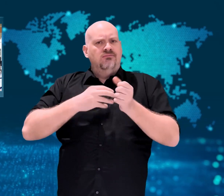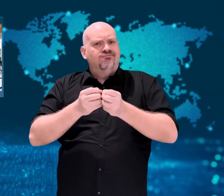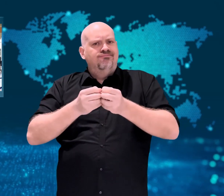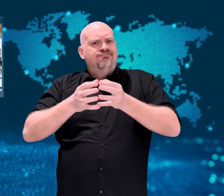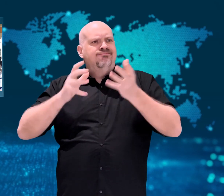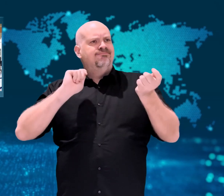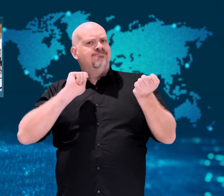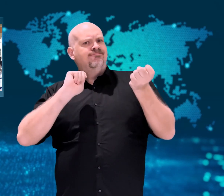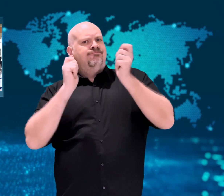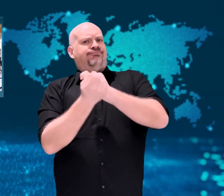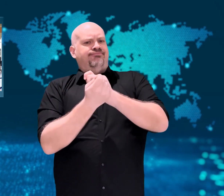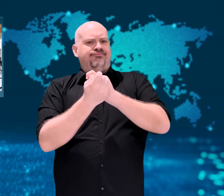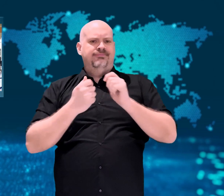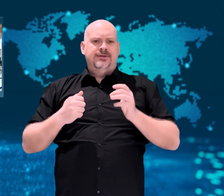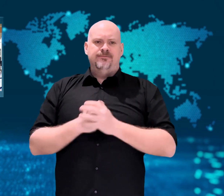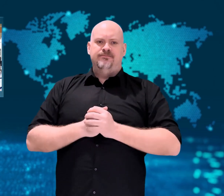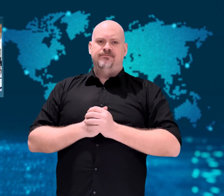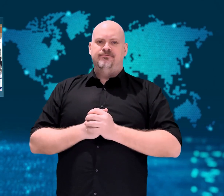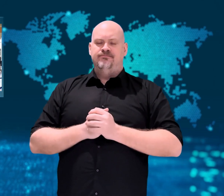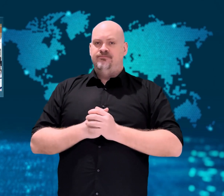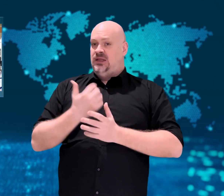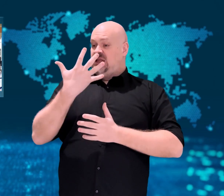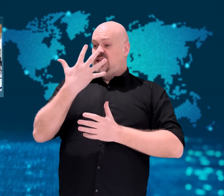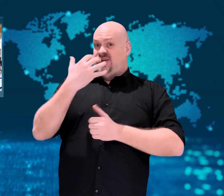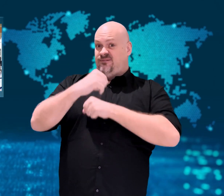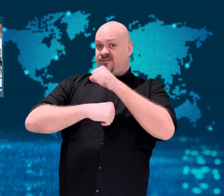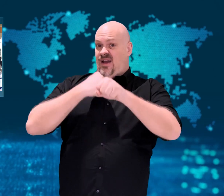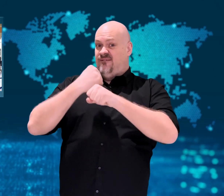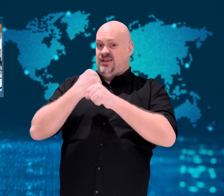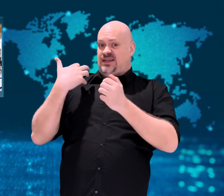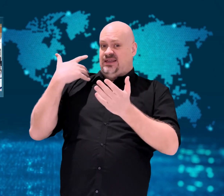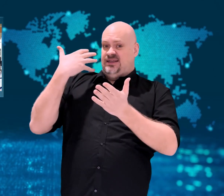In the last five years,